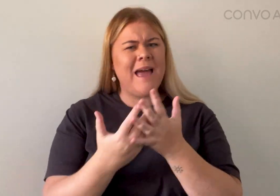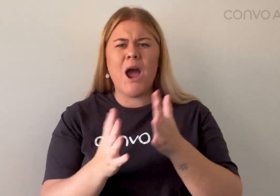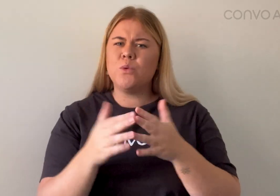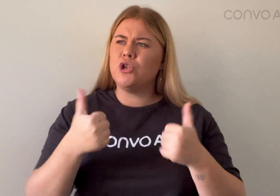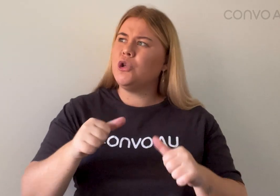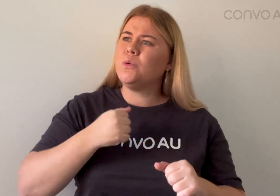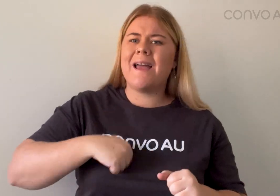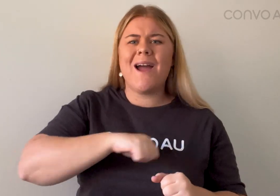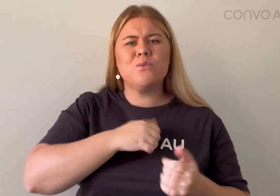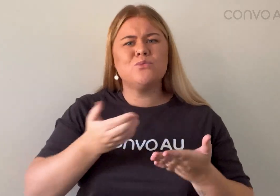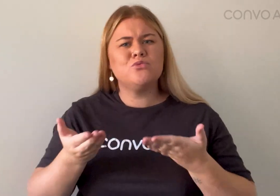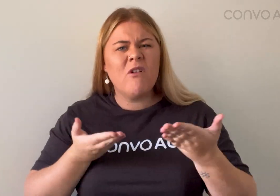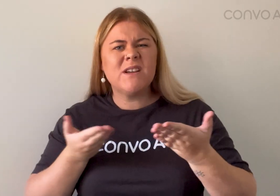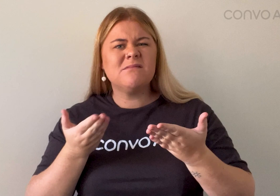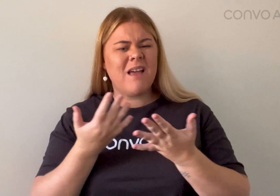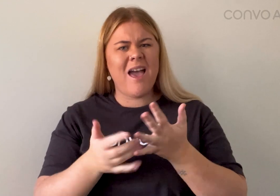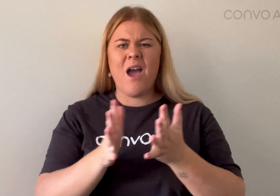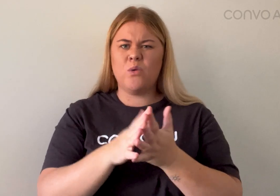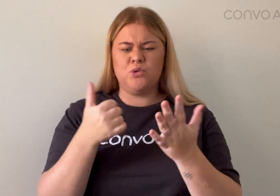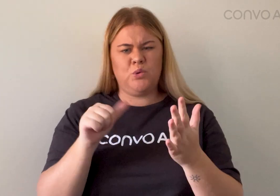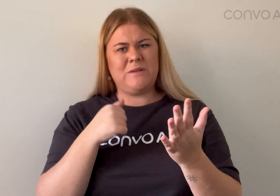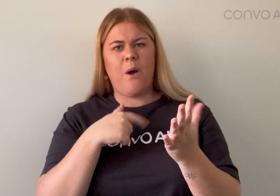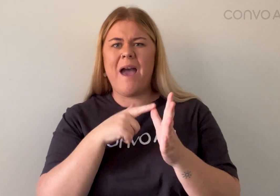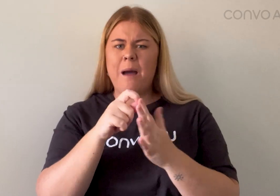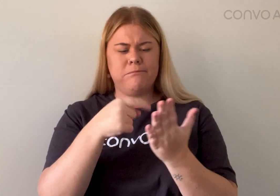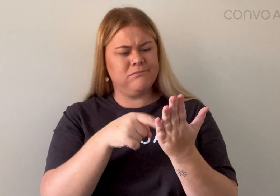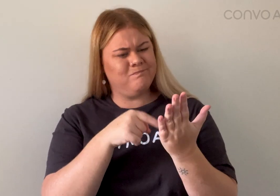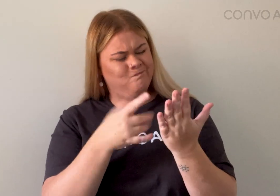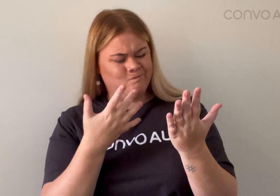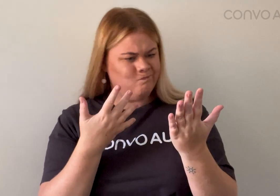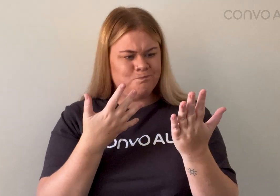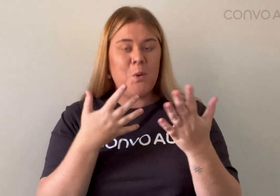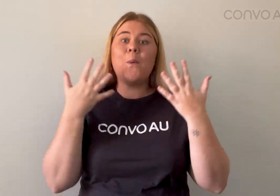Curious what we offer, and how to use our app?